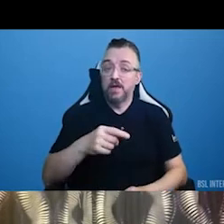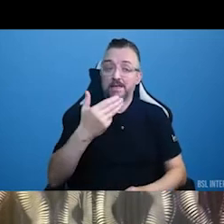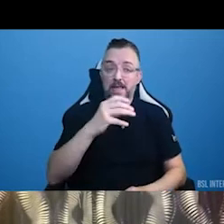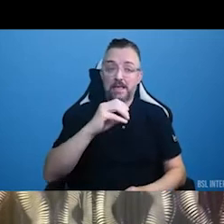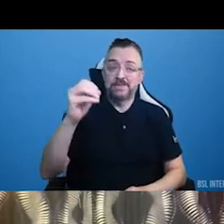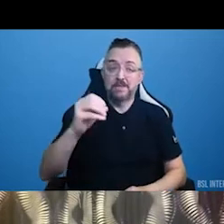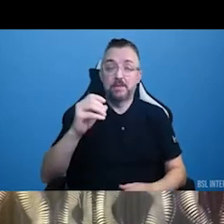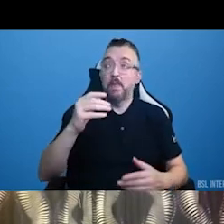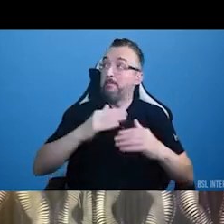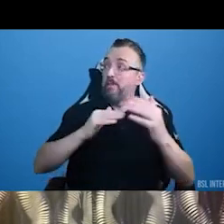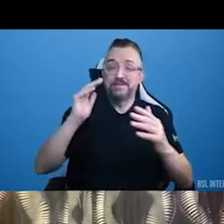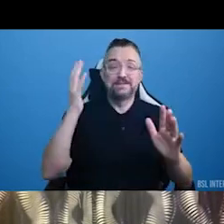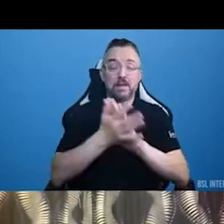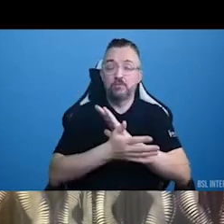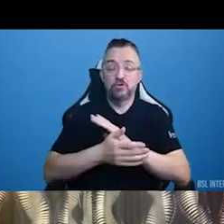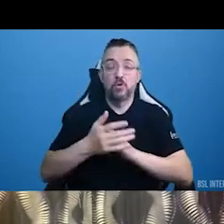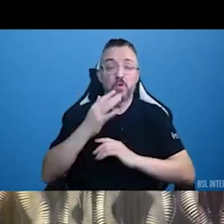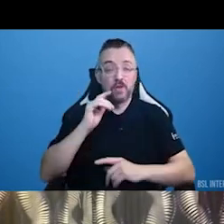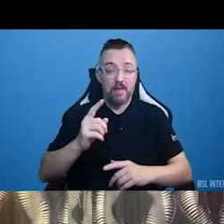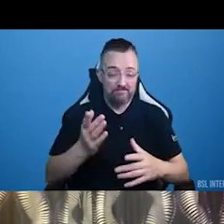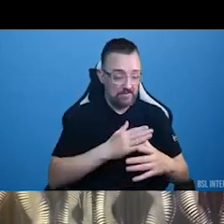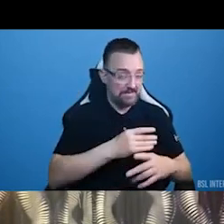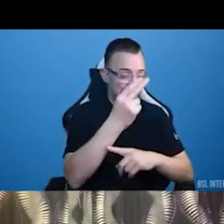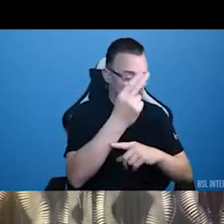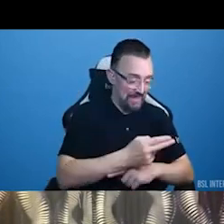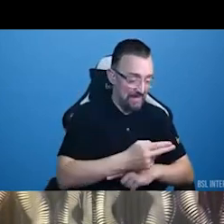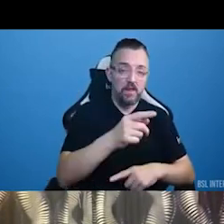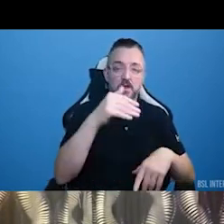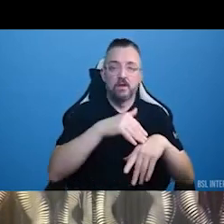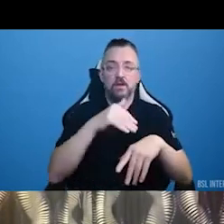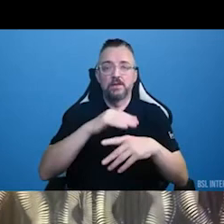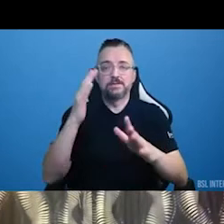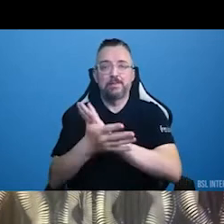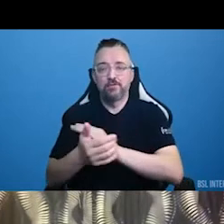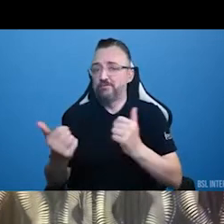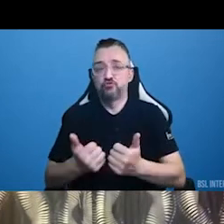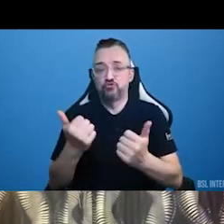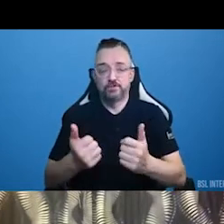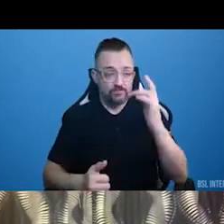is locked in by the earliest design decisions, and the kind of average understanding was below 60%.